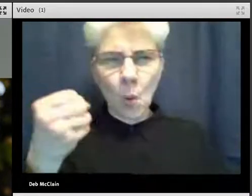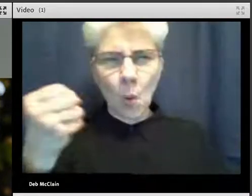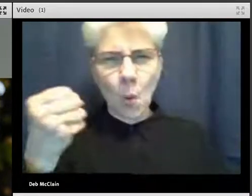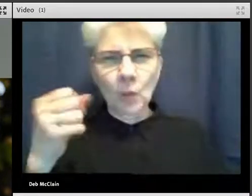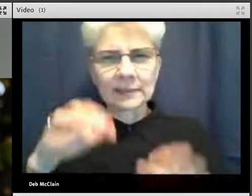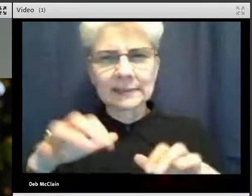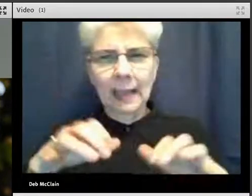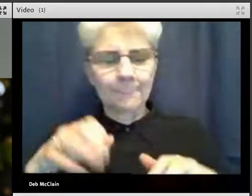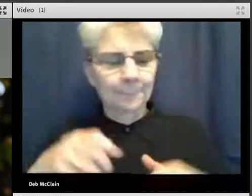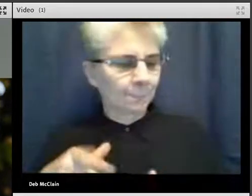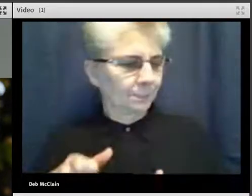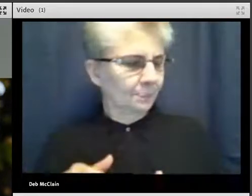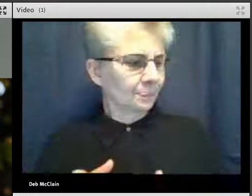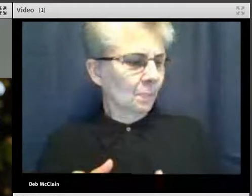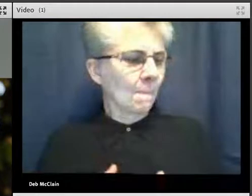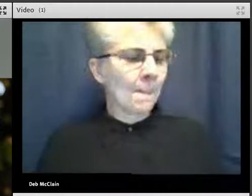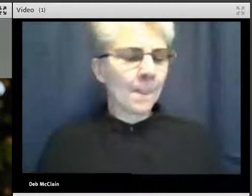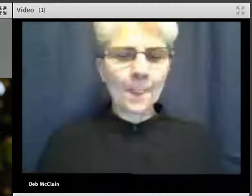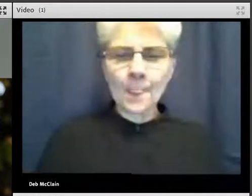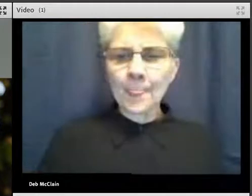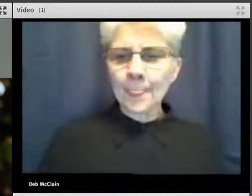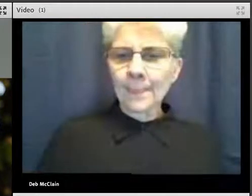I'm going to -- Hold on one second. Just going to type really quick.